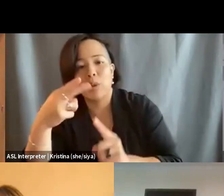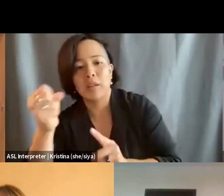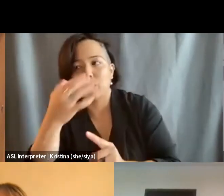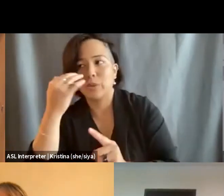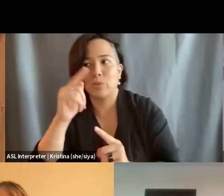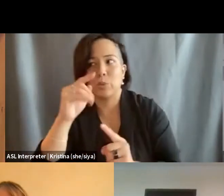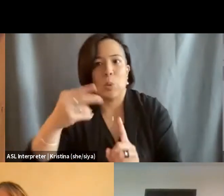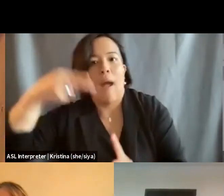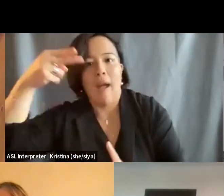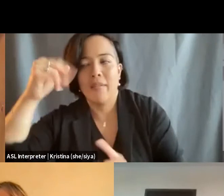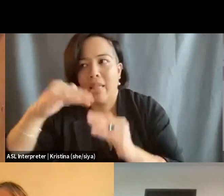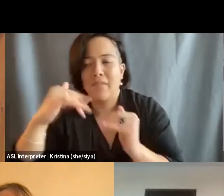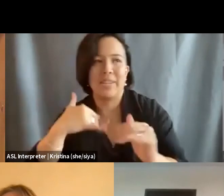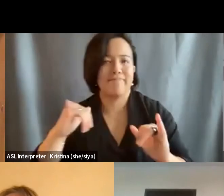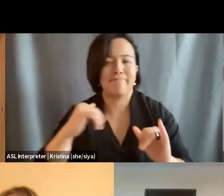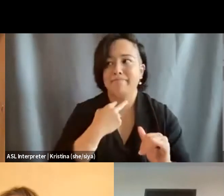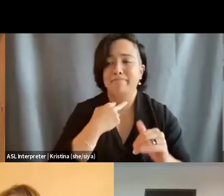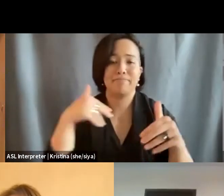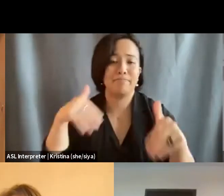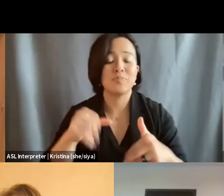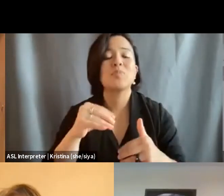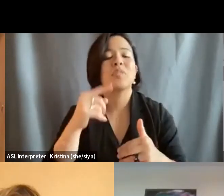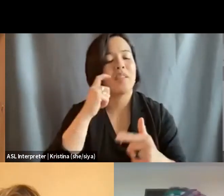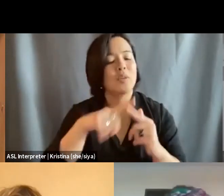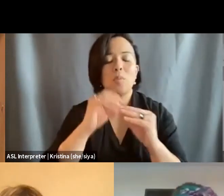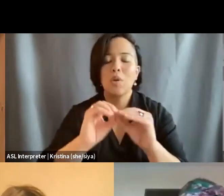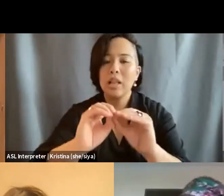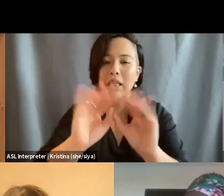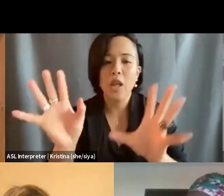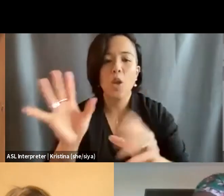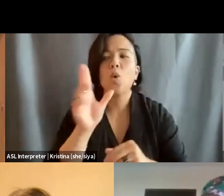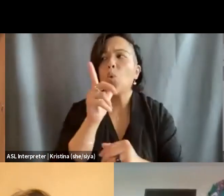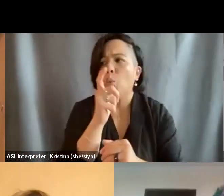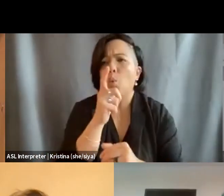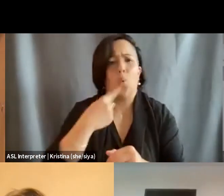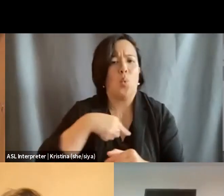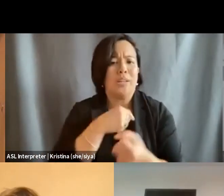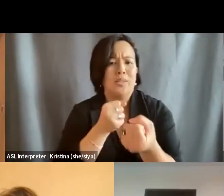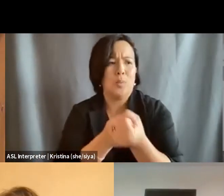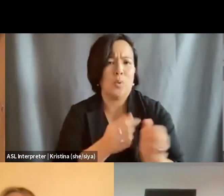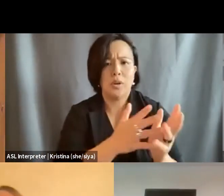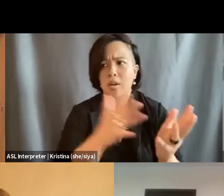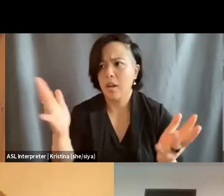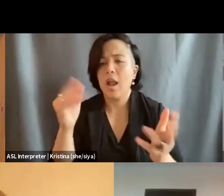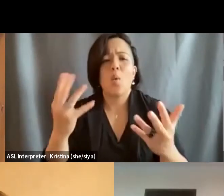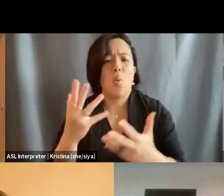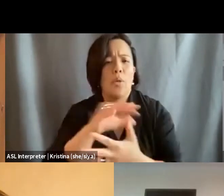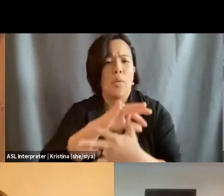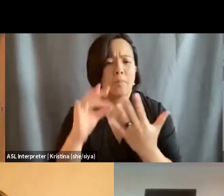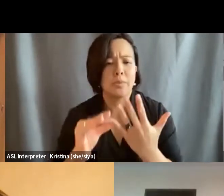So I think we need to be clear about who we are supporting and what the options are. We've got really good evidence.